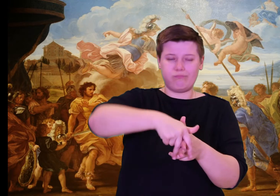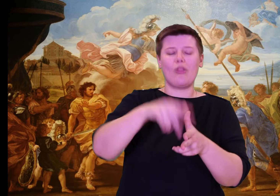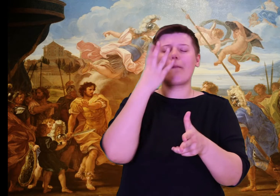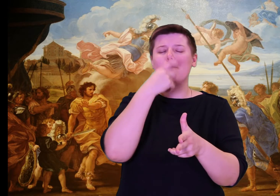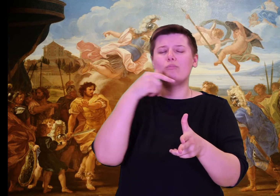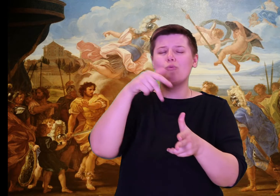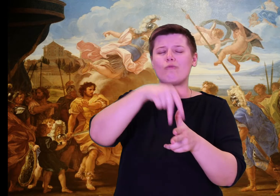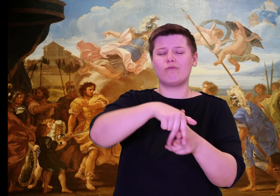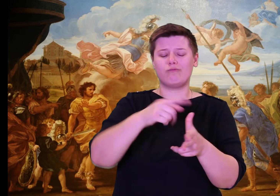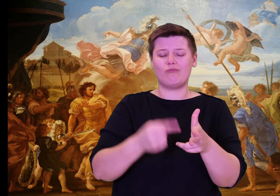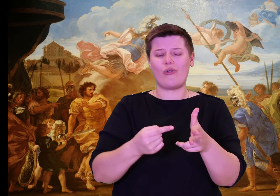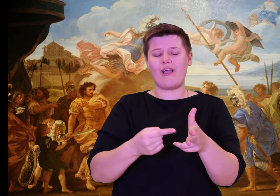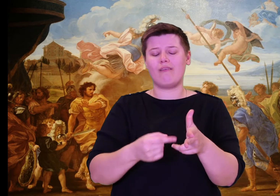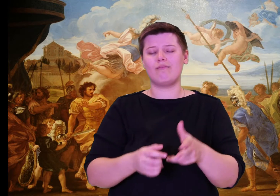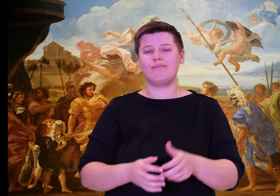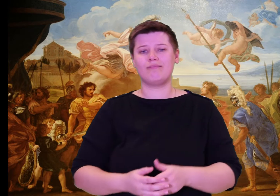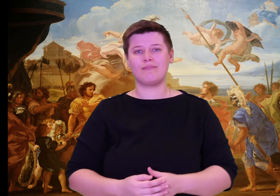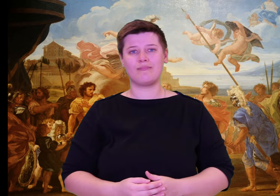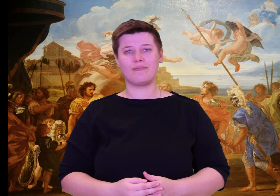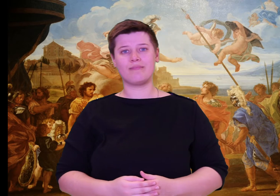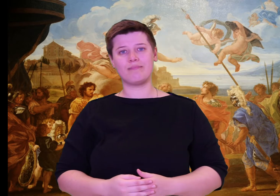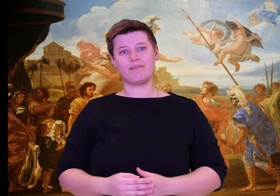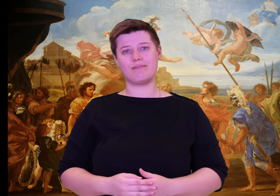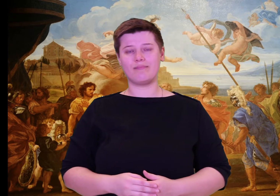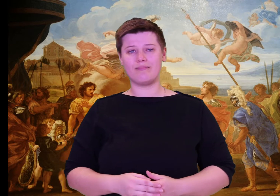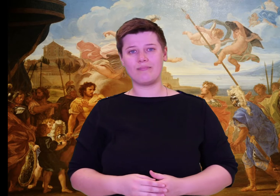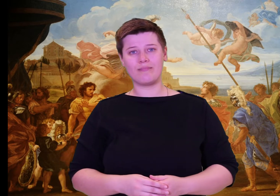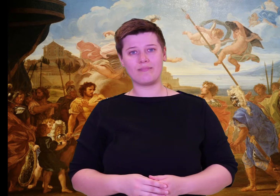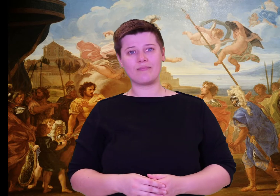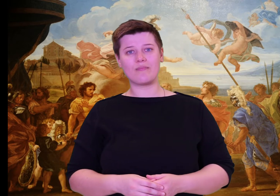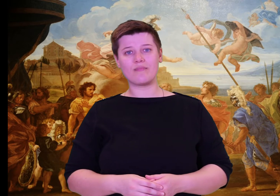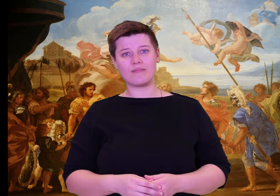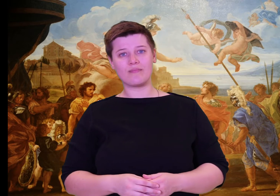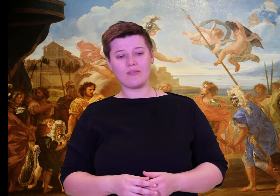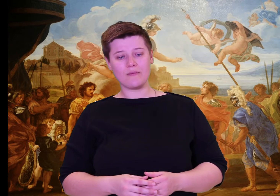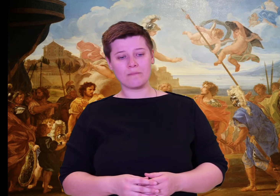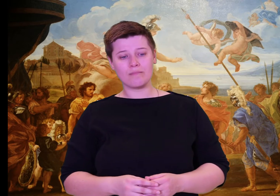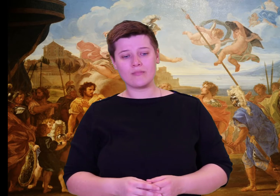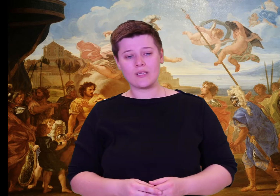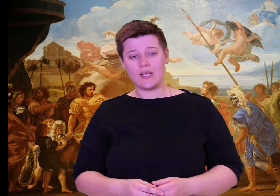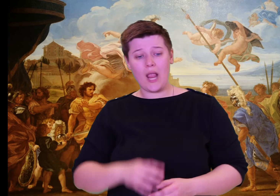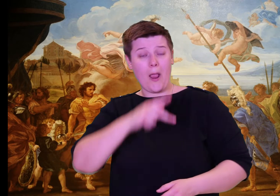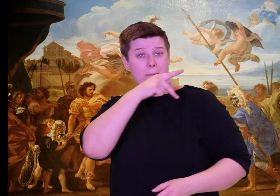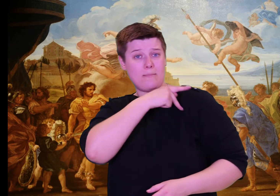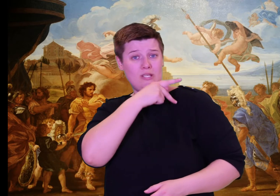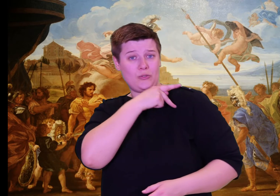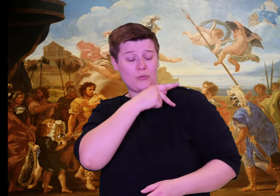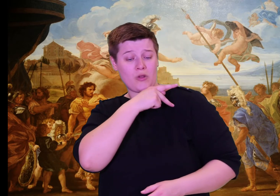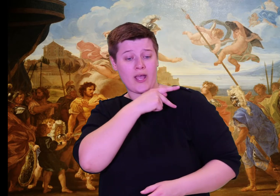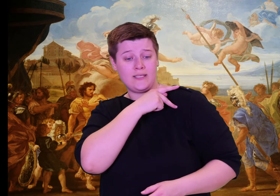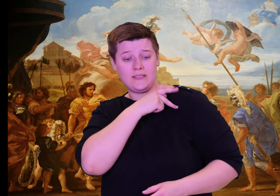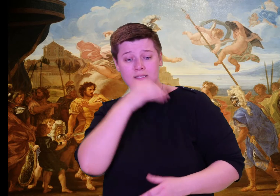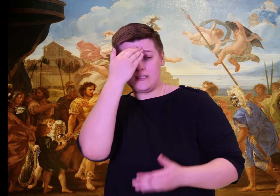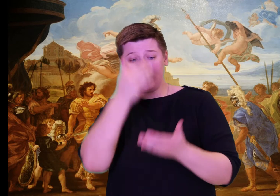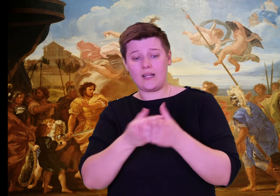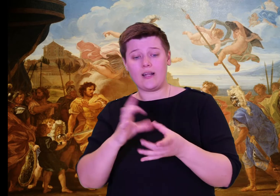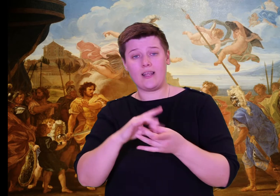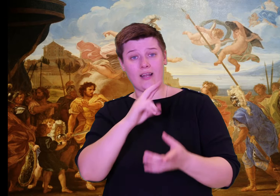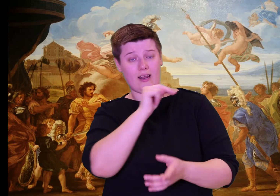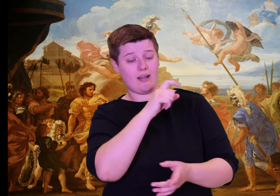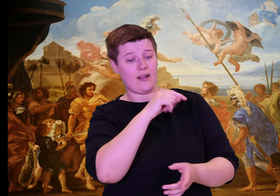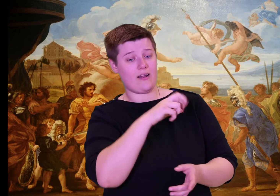their chores, offering libations to Pallas Athena. "My sons, now bring two